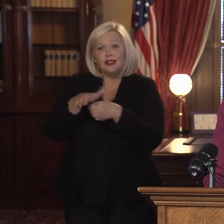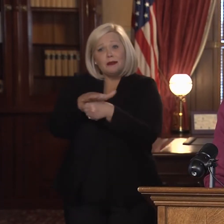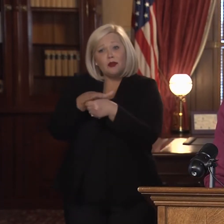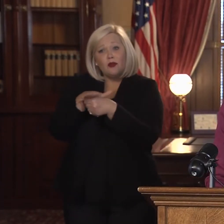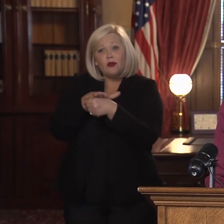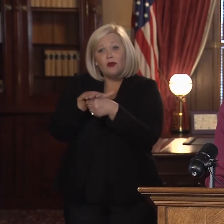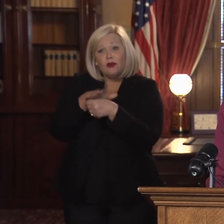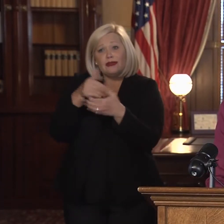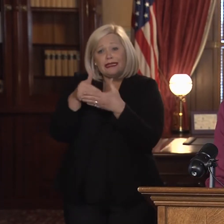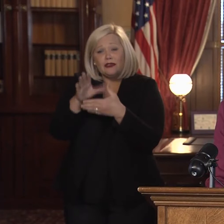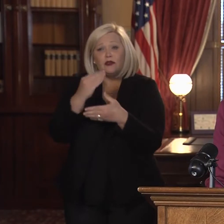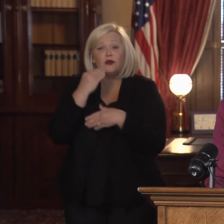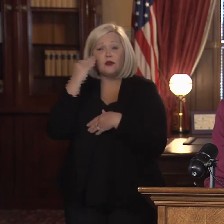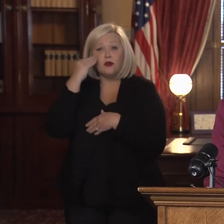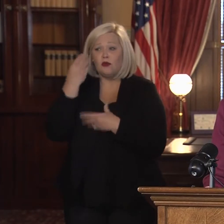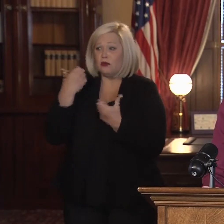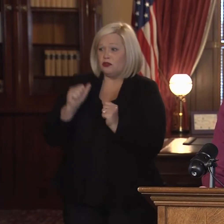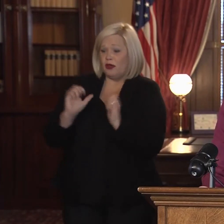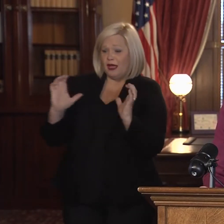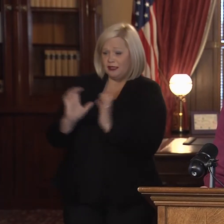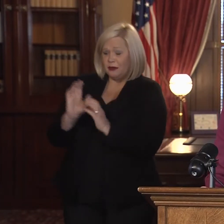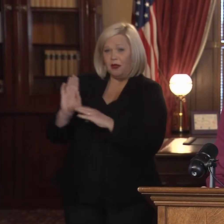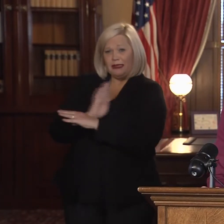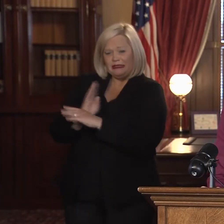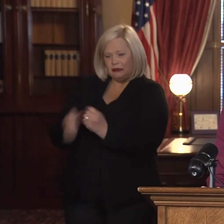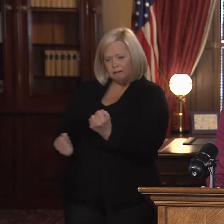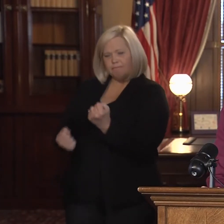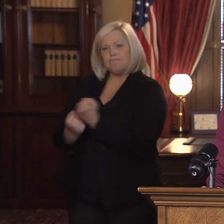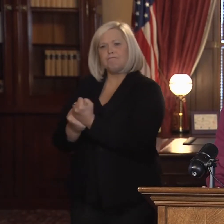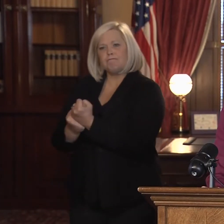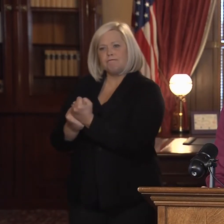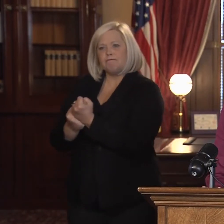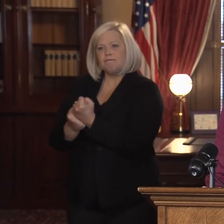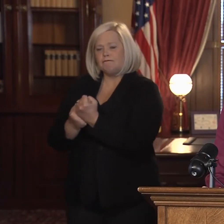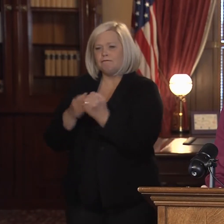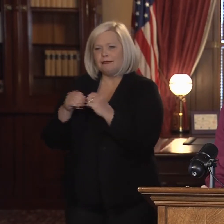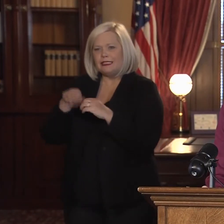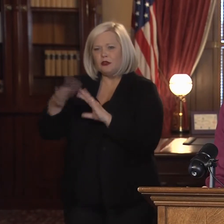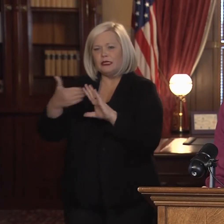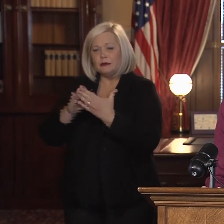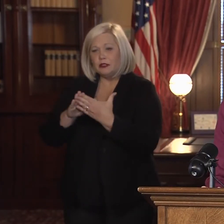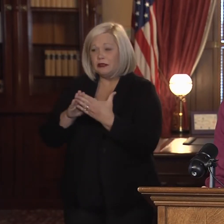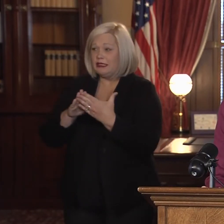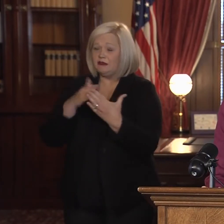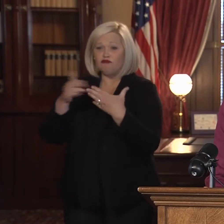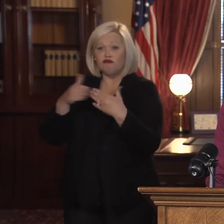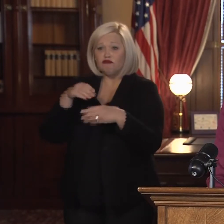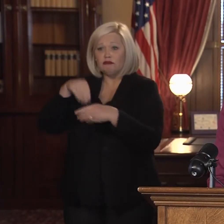WHEN THEY'RE SHOPPING THIS HOLIDAY SEASON. FIRSTLY, PLEASE SHOP LOCAL.